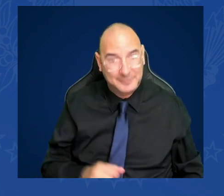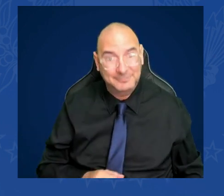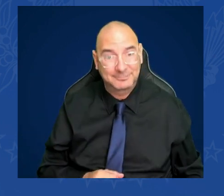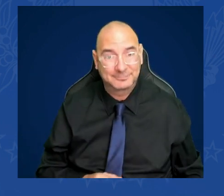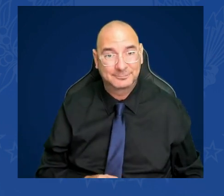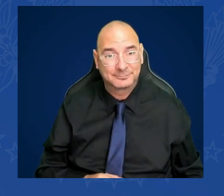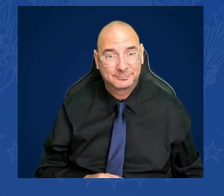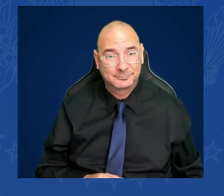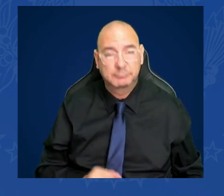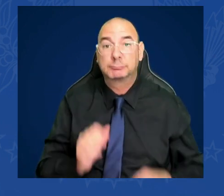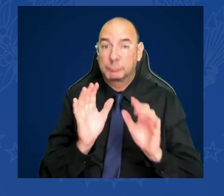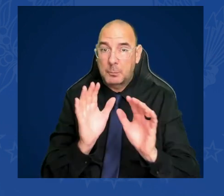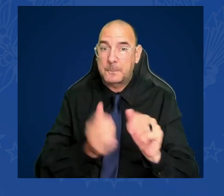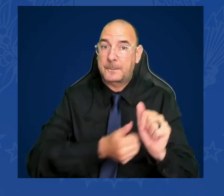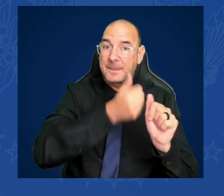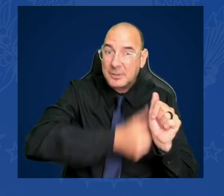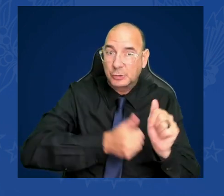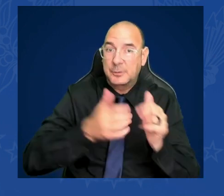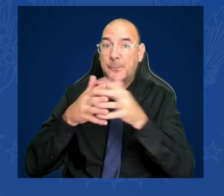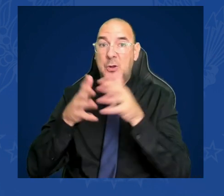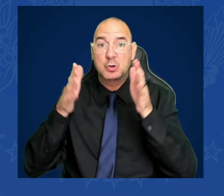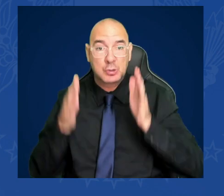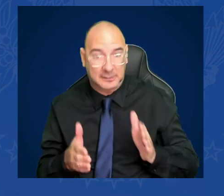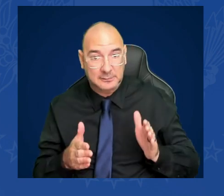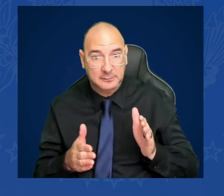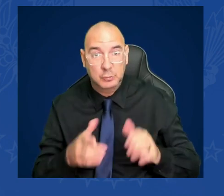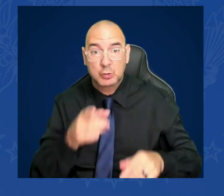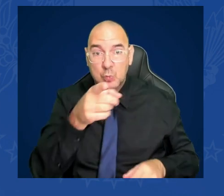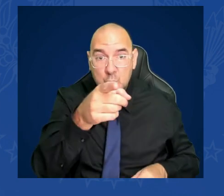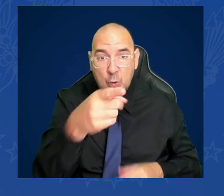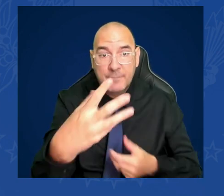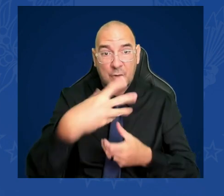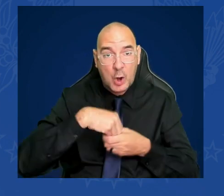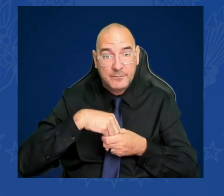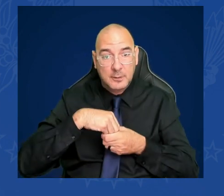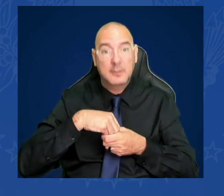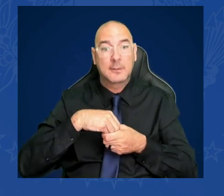Cadets, has a role to play in bettering our nation.